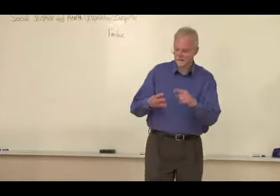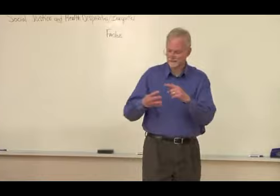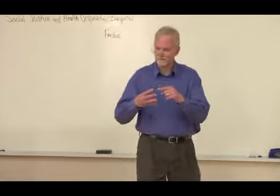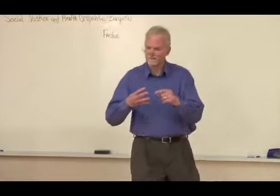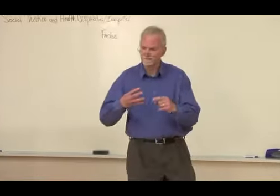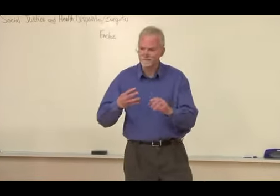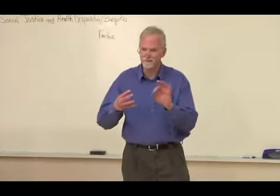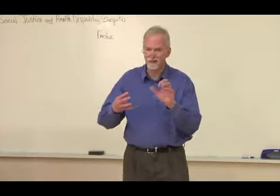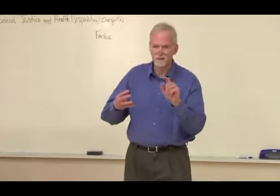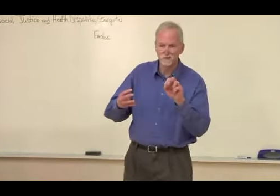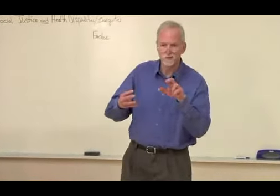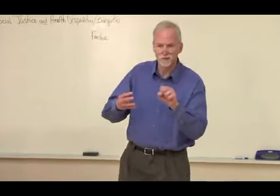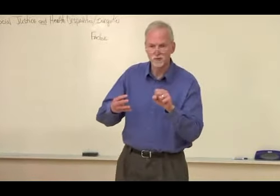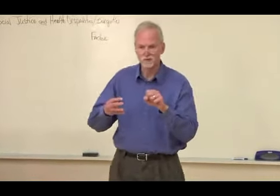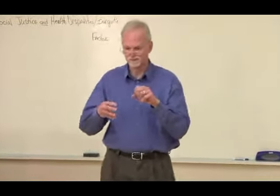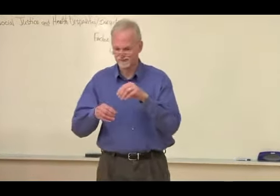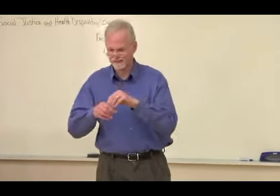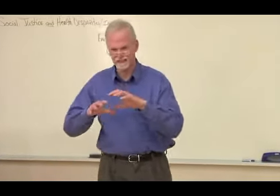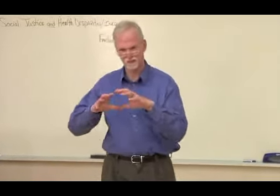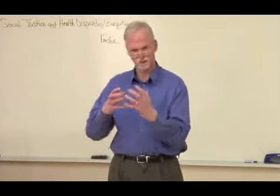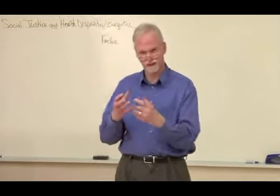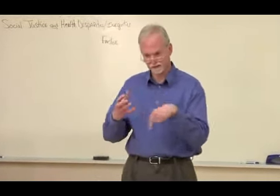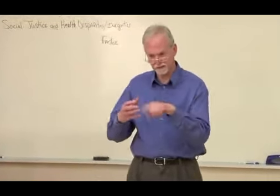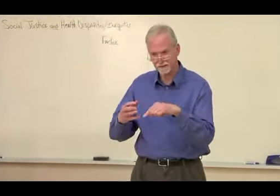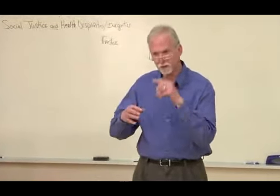What factors in society might make different groups